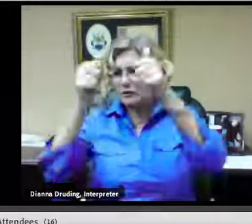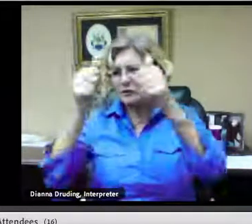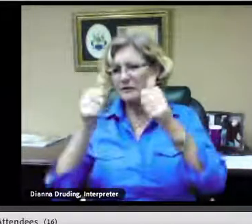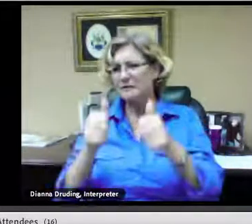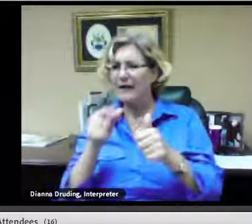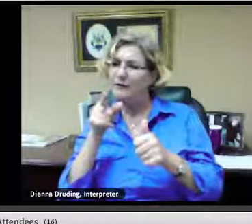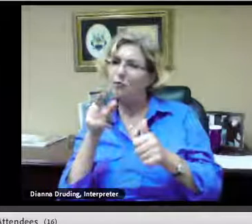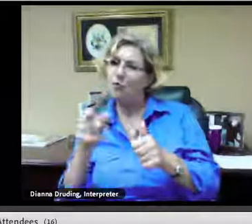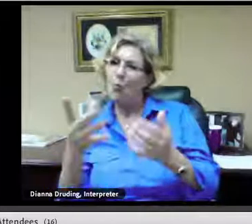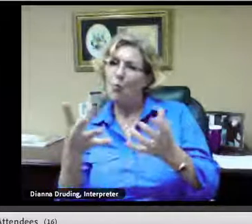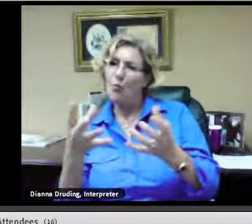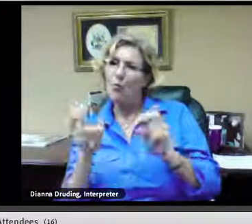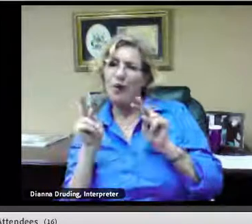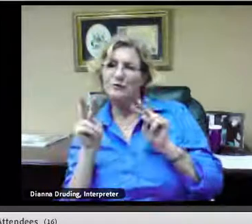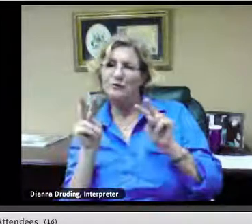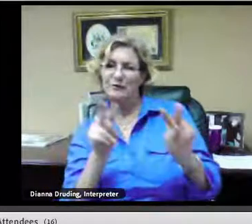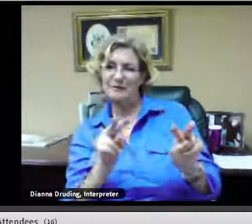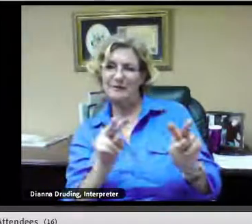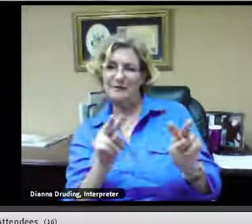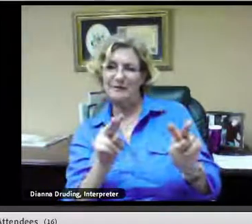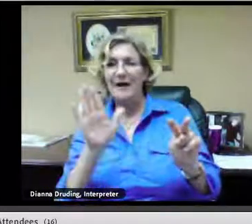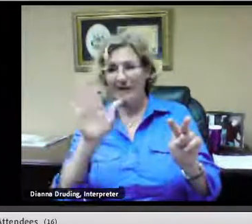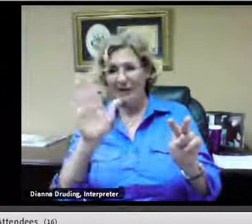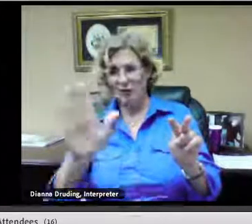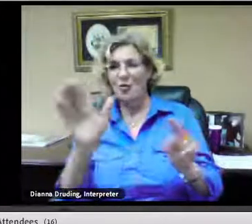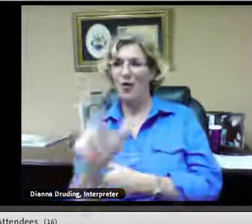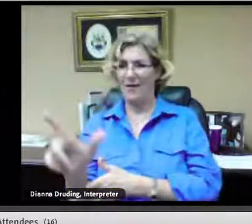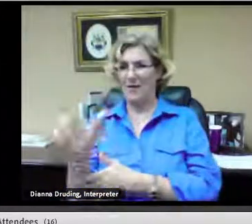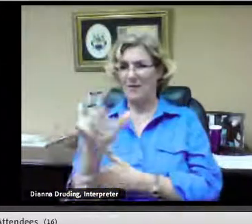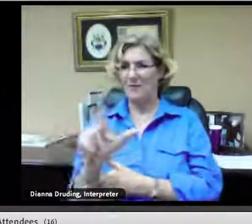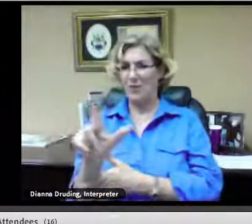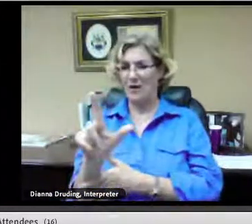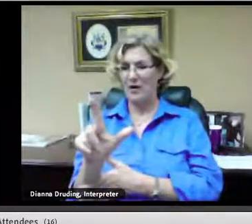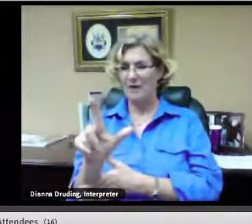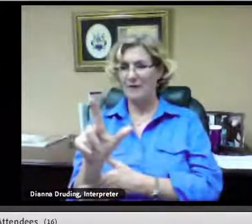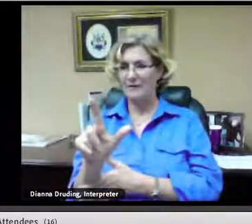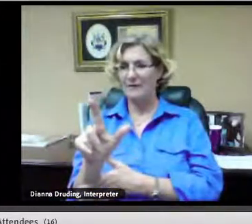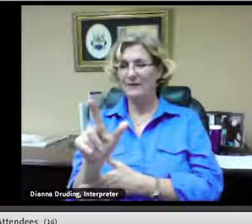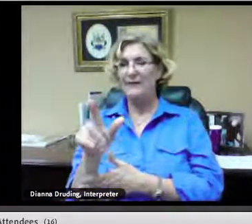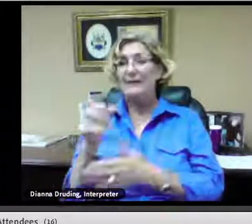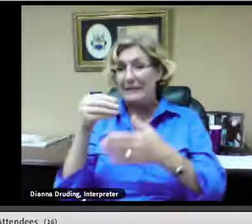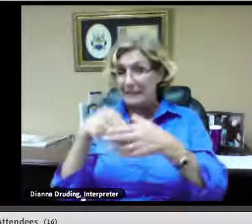in your library or in your library's parking lot?